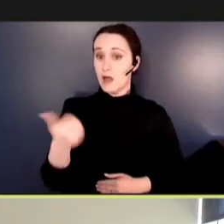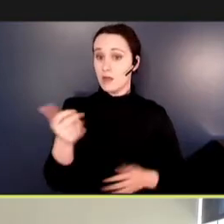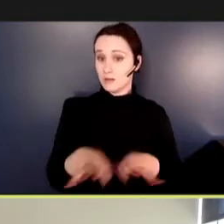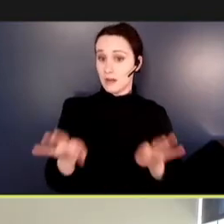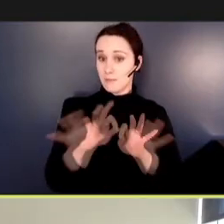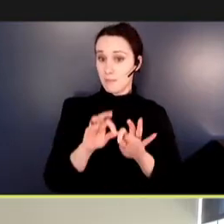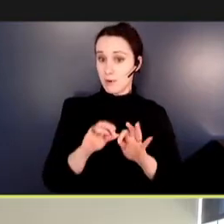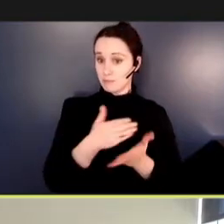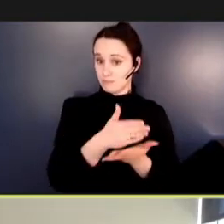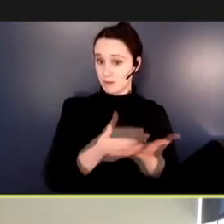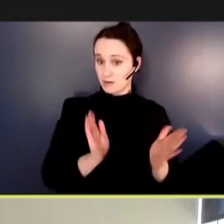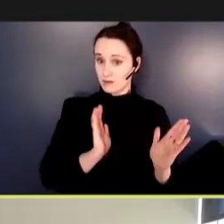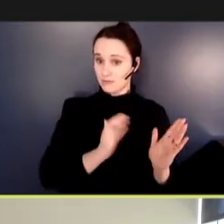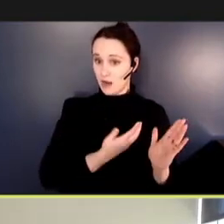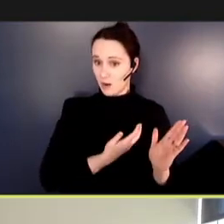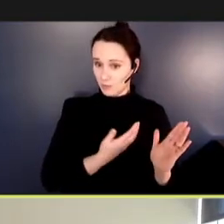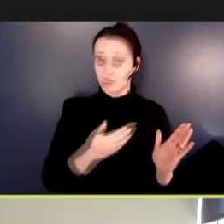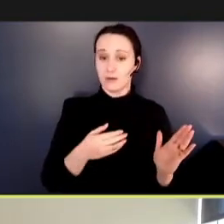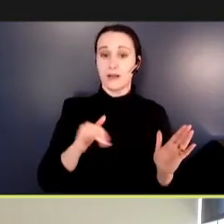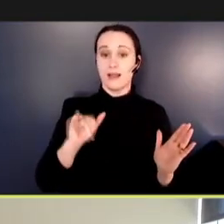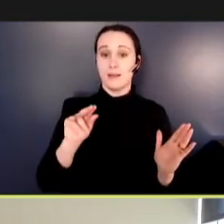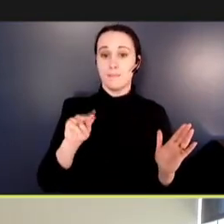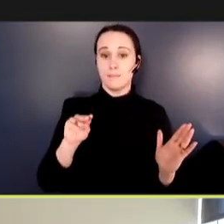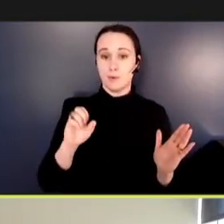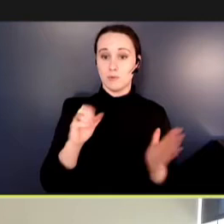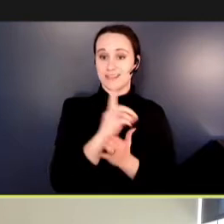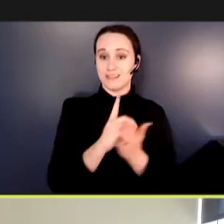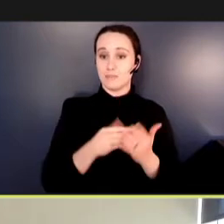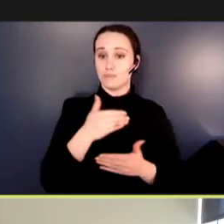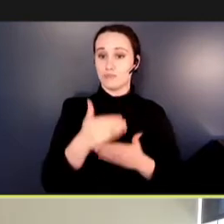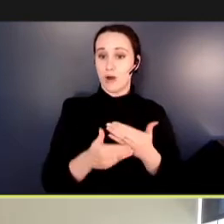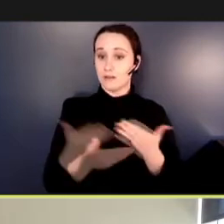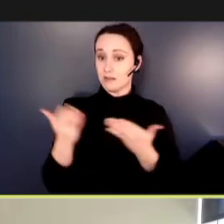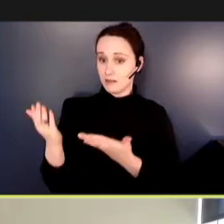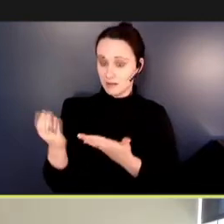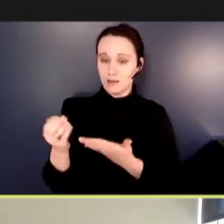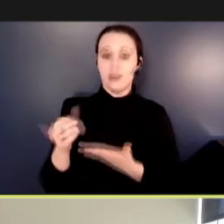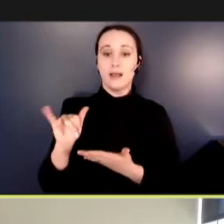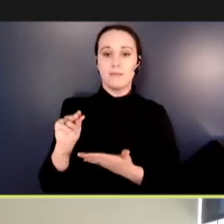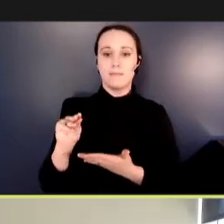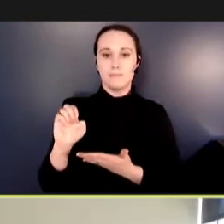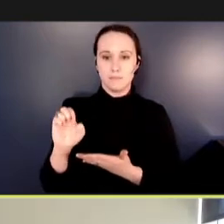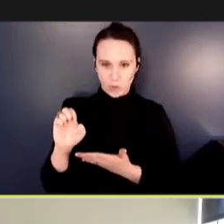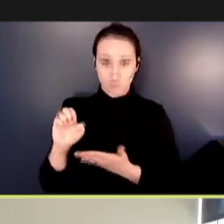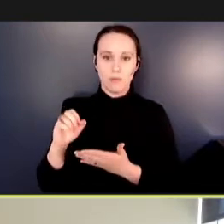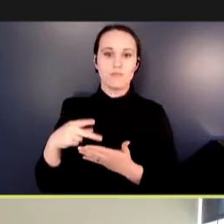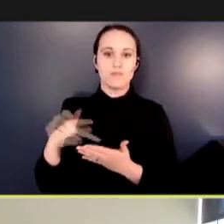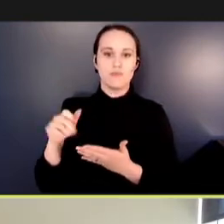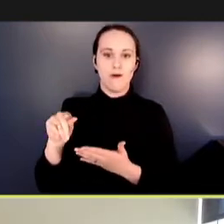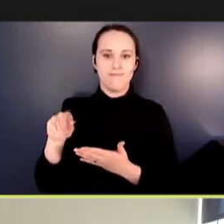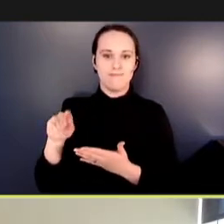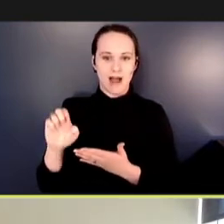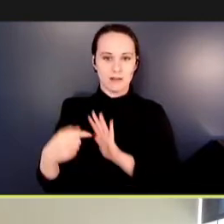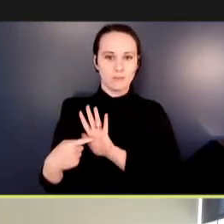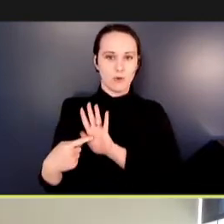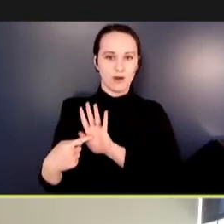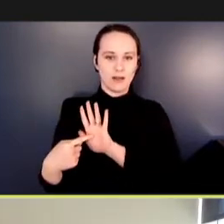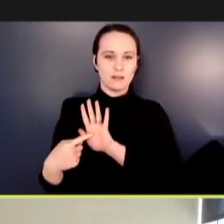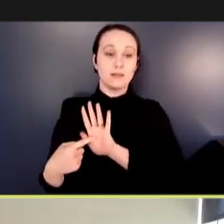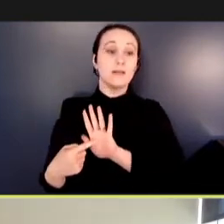of our immunogen design process is immune repertoire profiling. So, it's very important